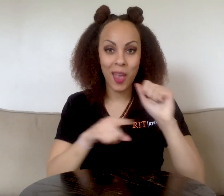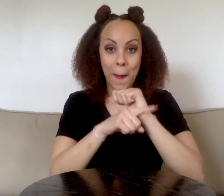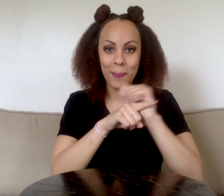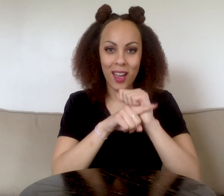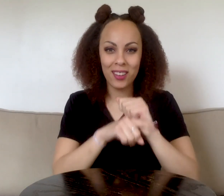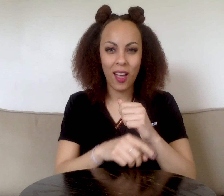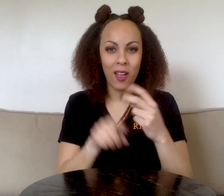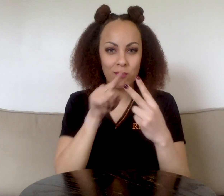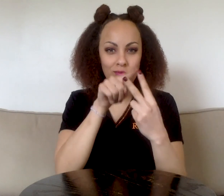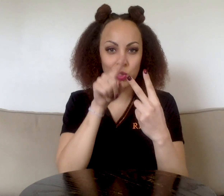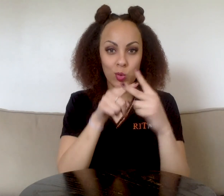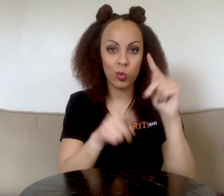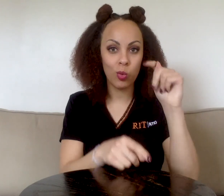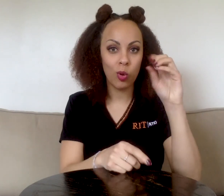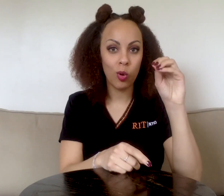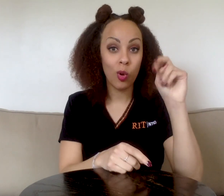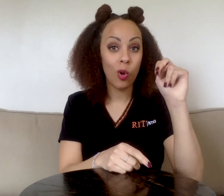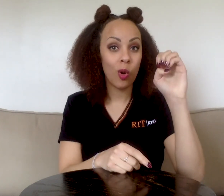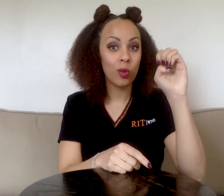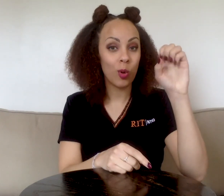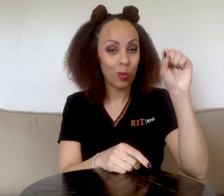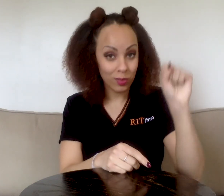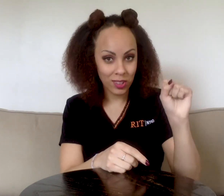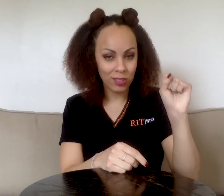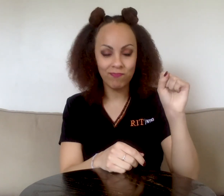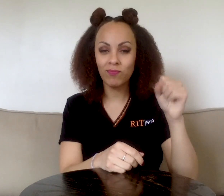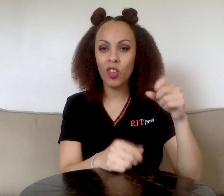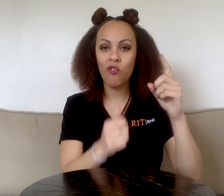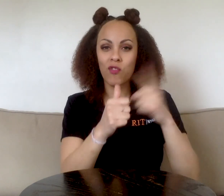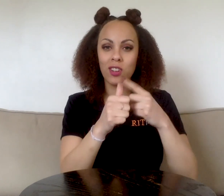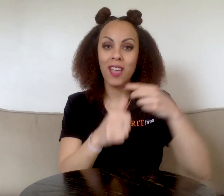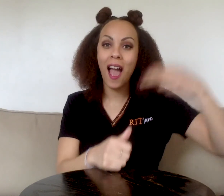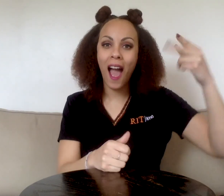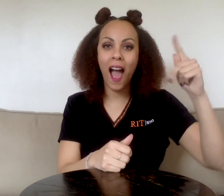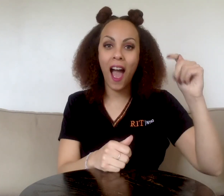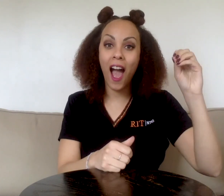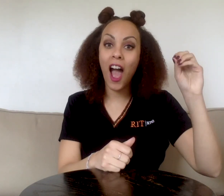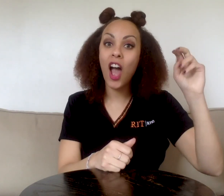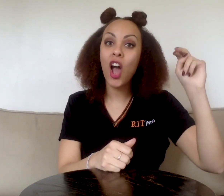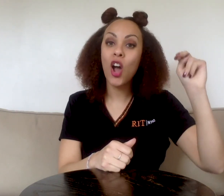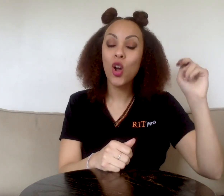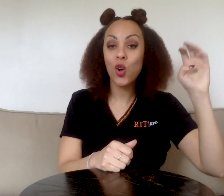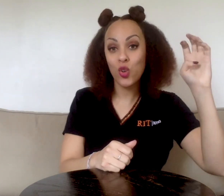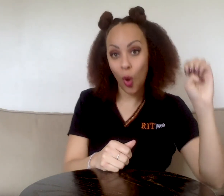Let’s practice these two tones.